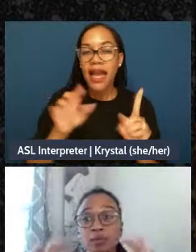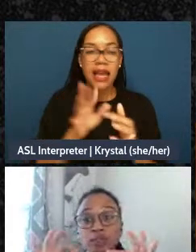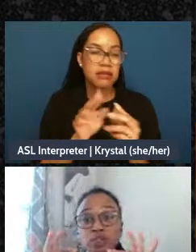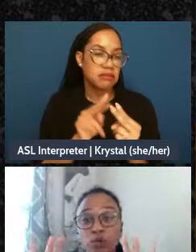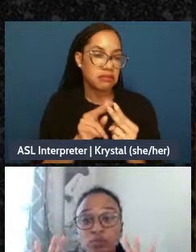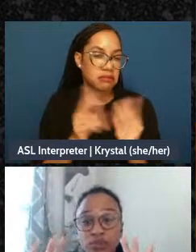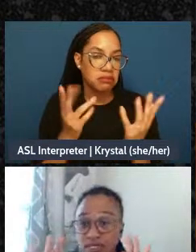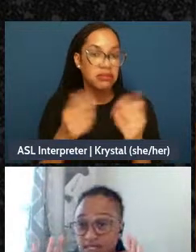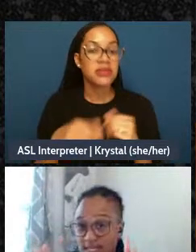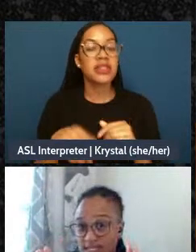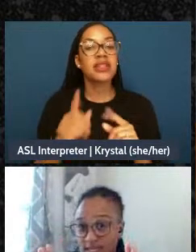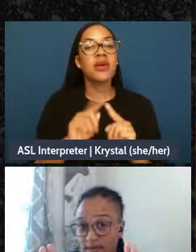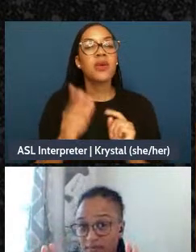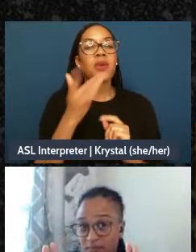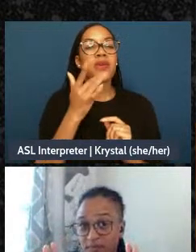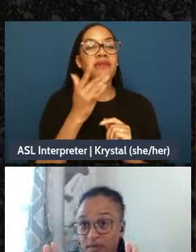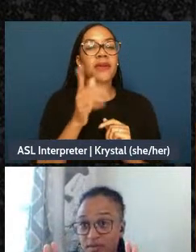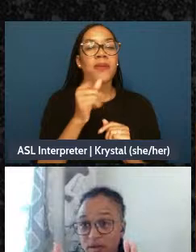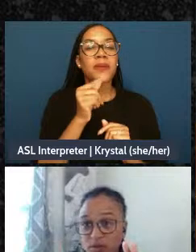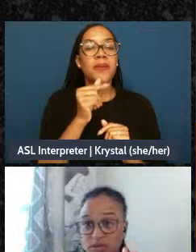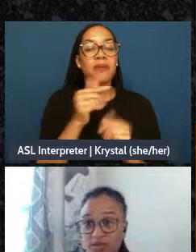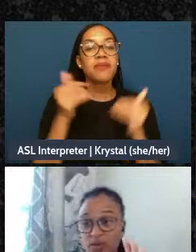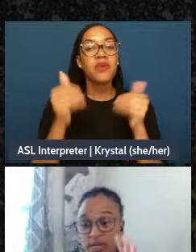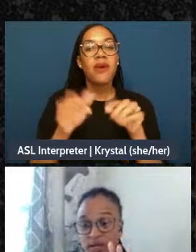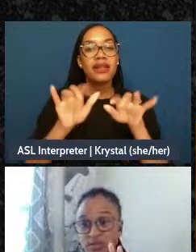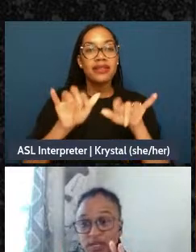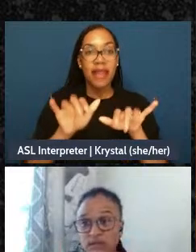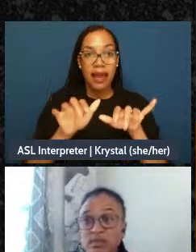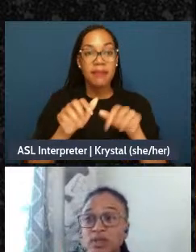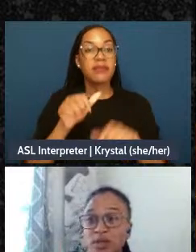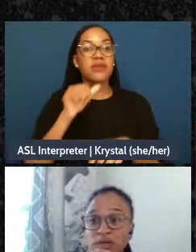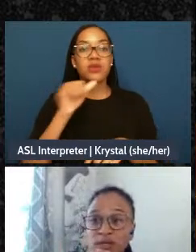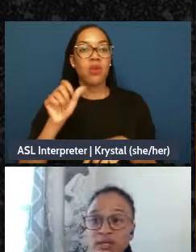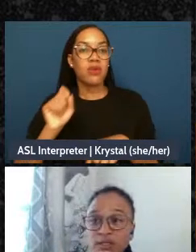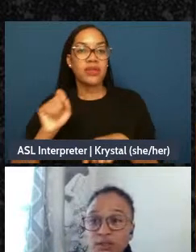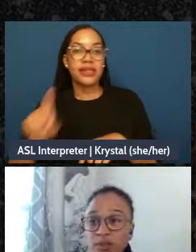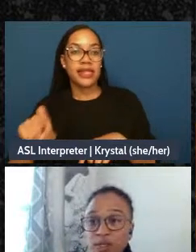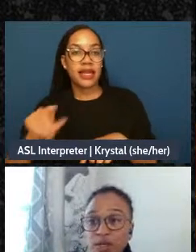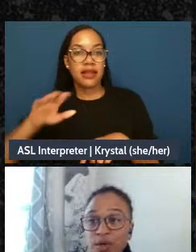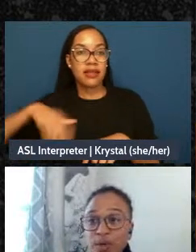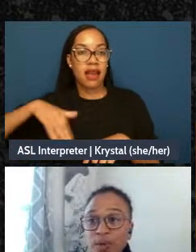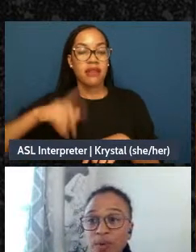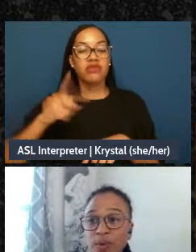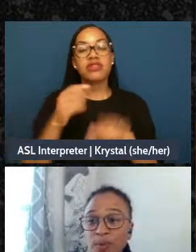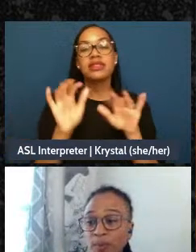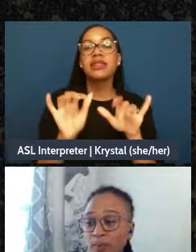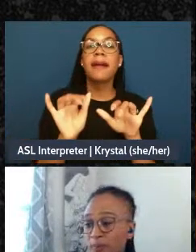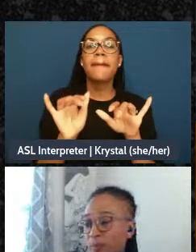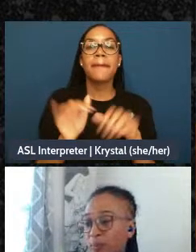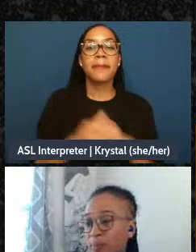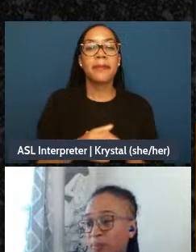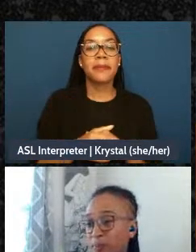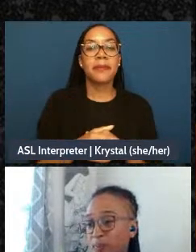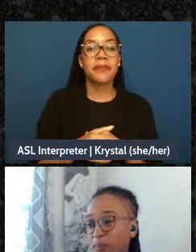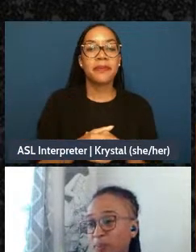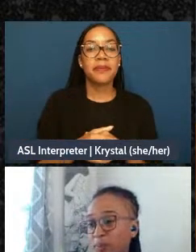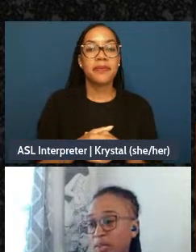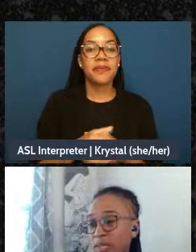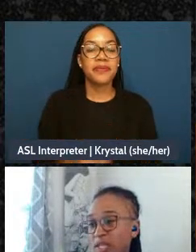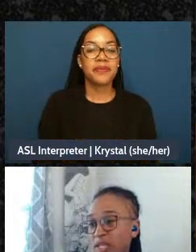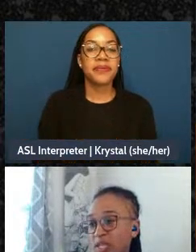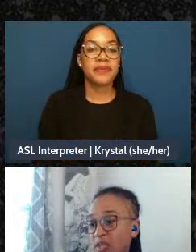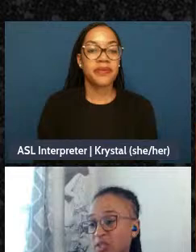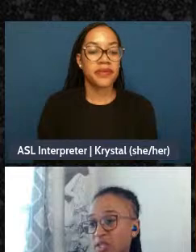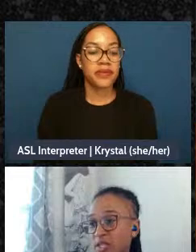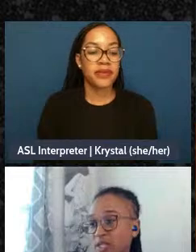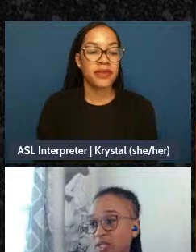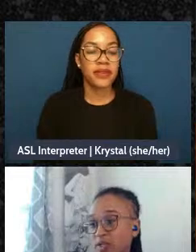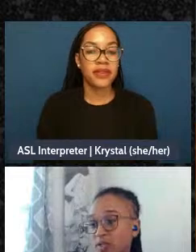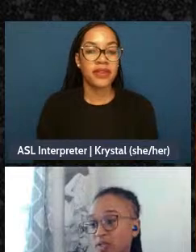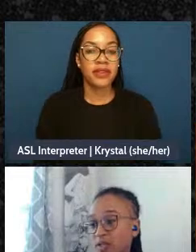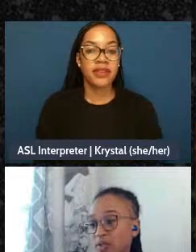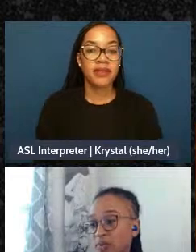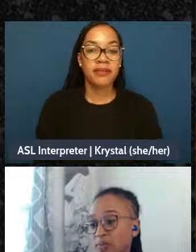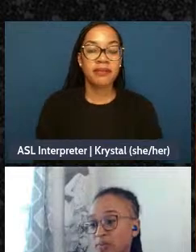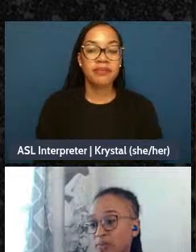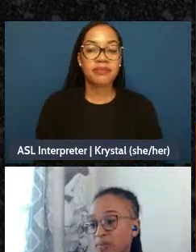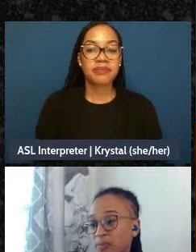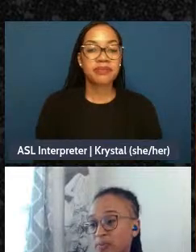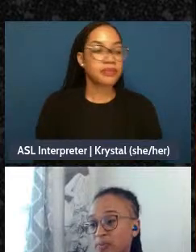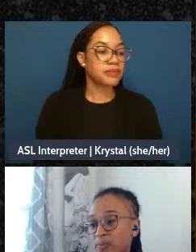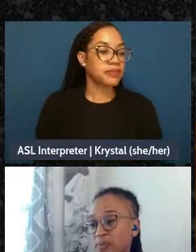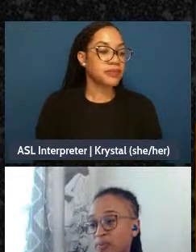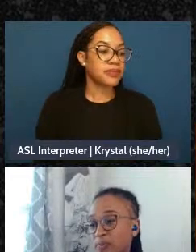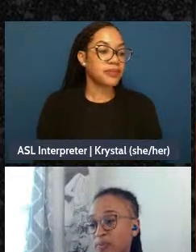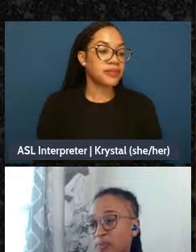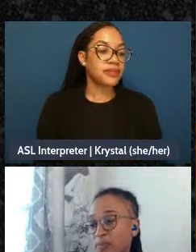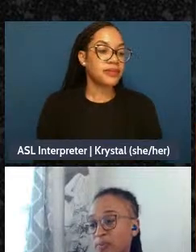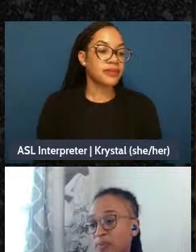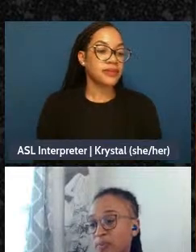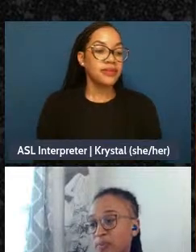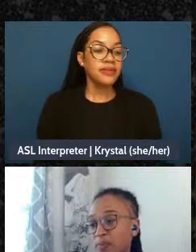but don't press send yet, I will give you a countdown so here we go